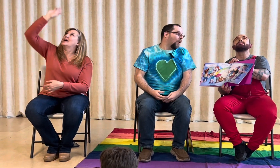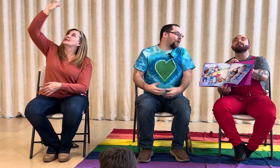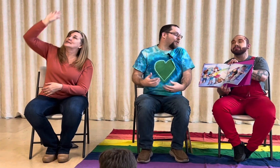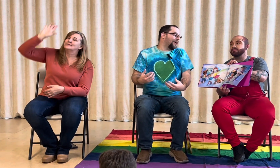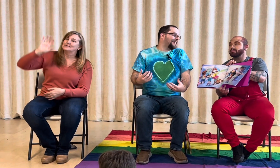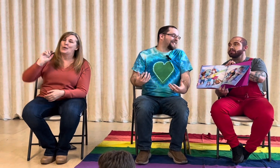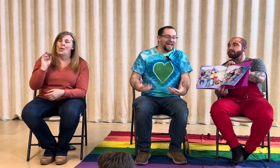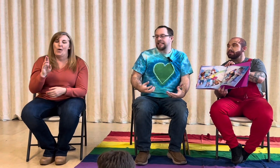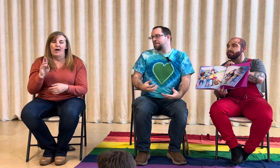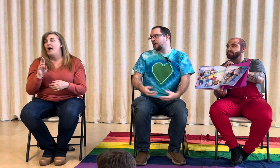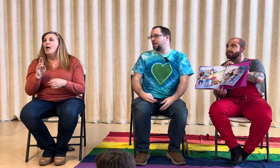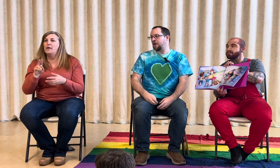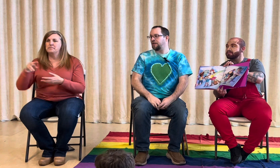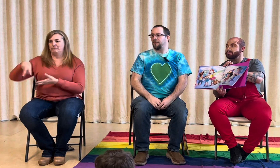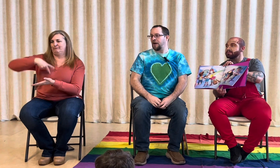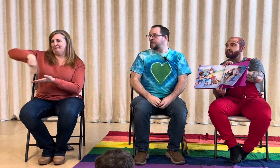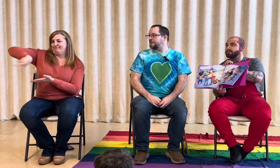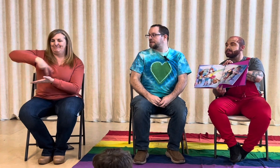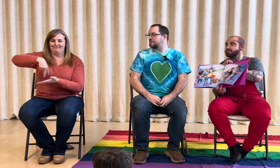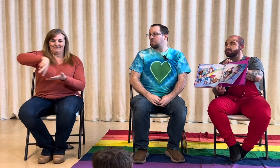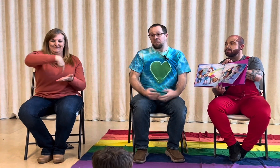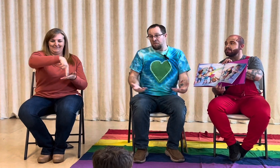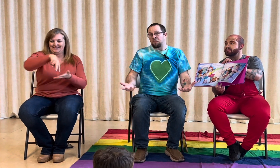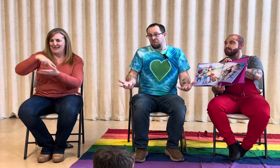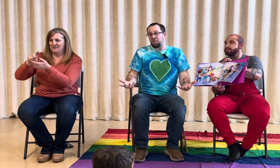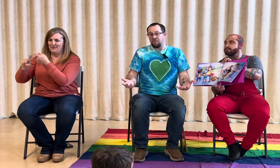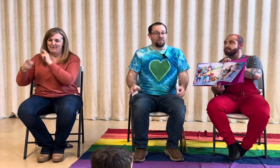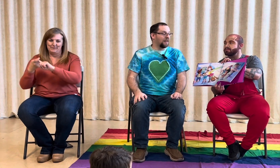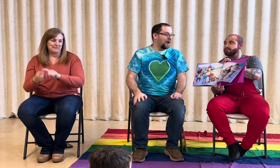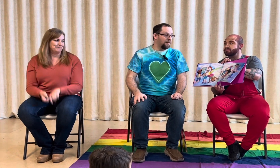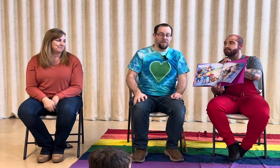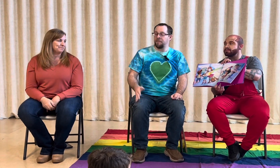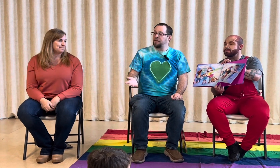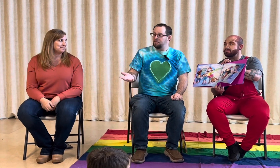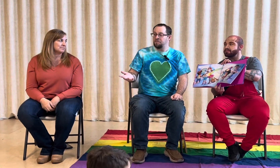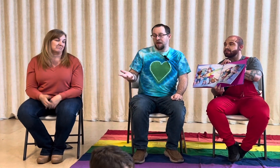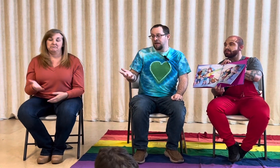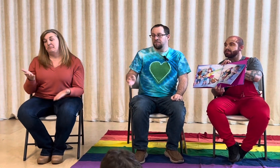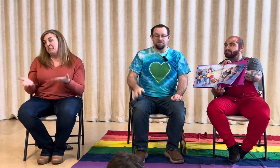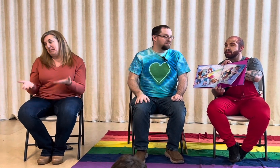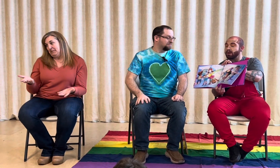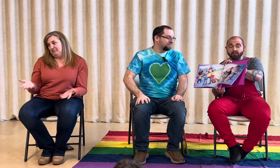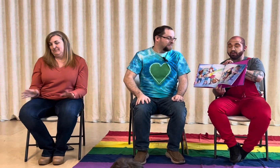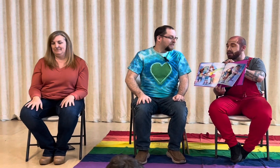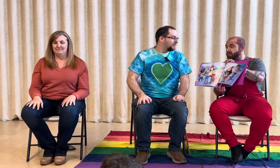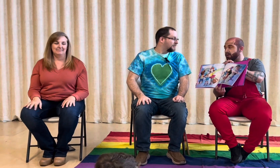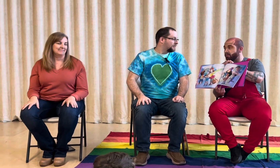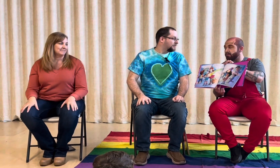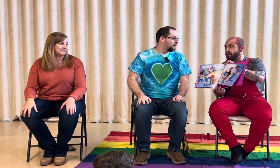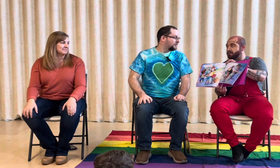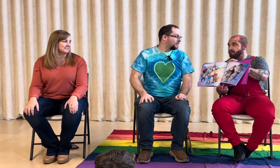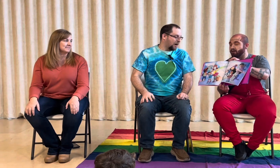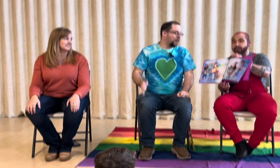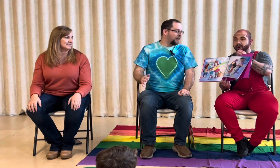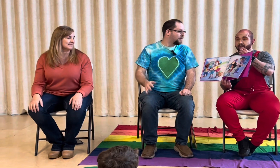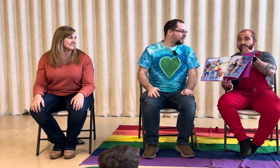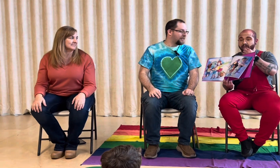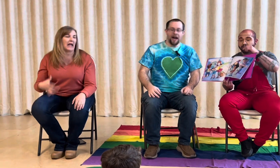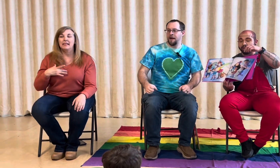or throw a dance party with all your friends! Maybe, maybe. BUSTER: I want to throw a dance party with my friends. You're all here! We can dance! AARON: Yeah!